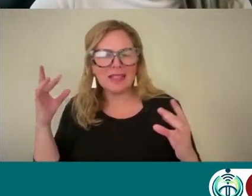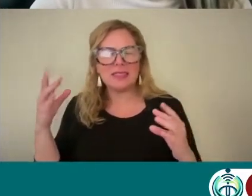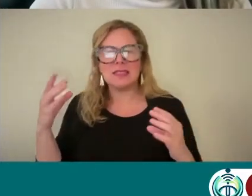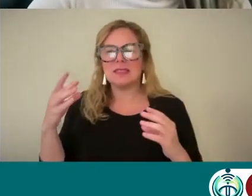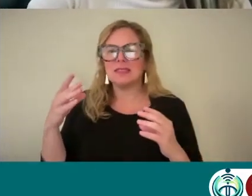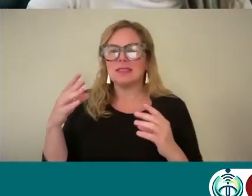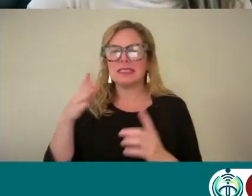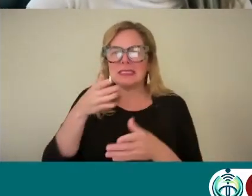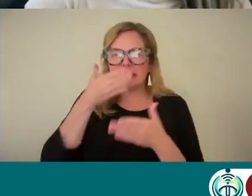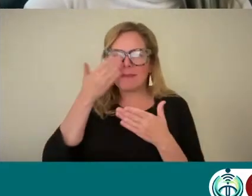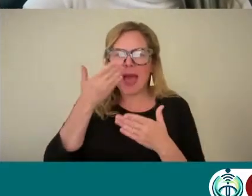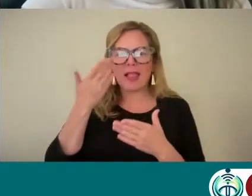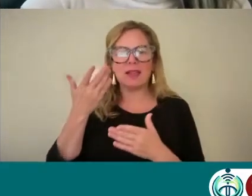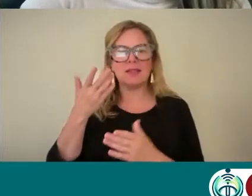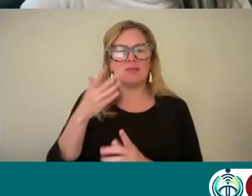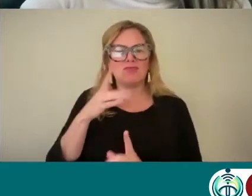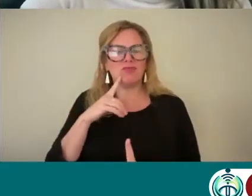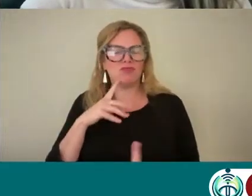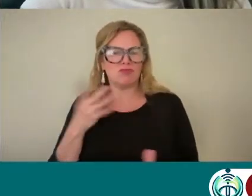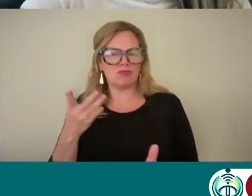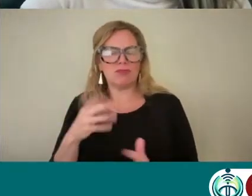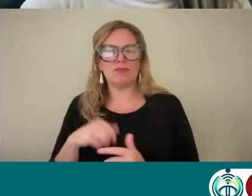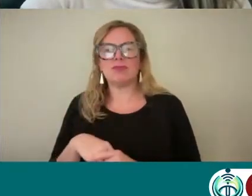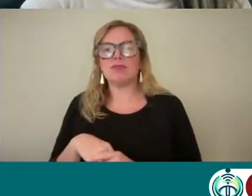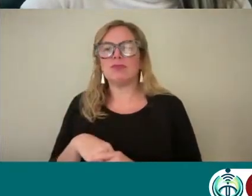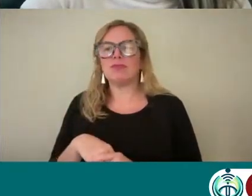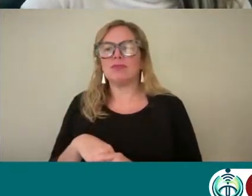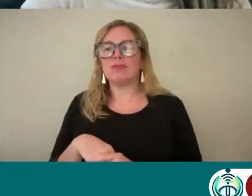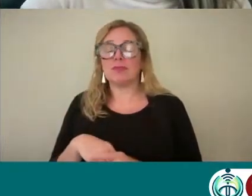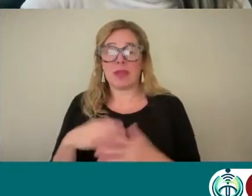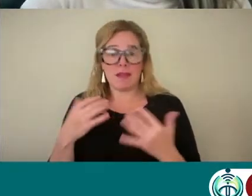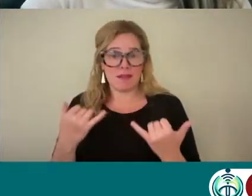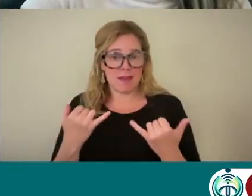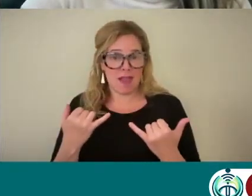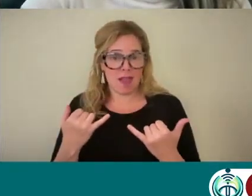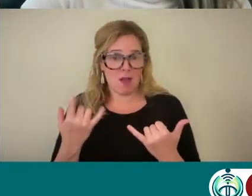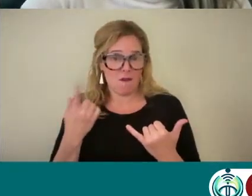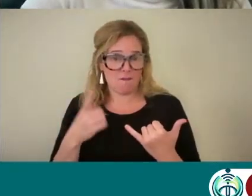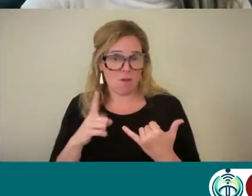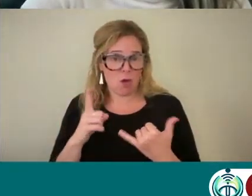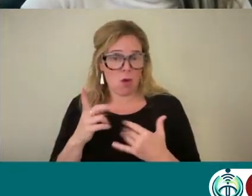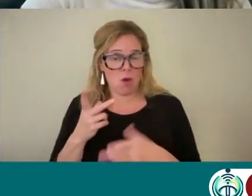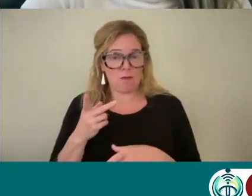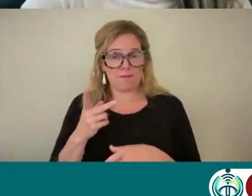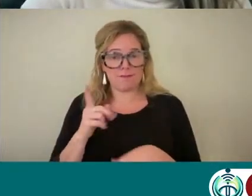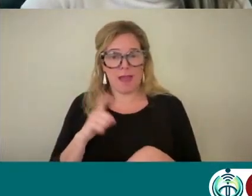I think maybe in the interest of time and staying on talk, I'll hand it back to Dr. Srinivasan,